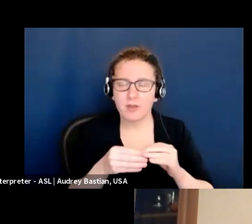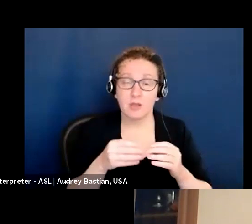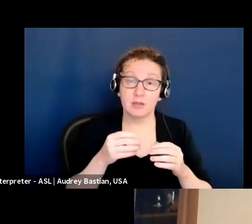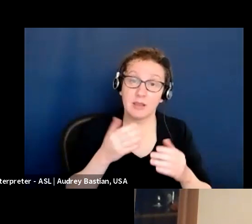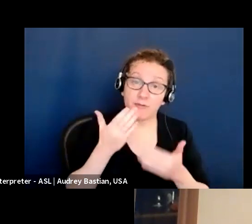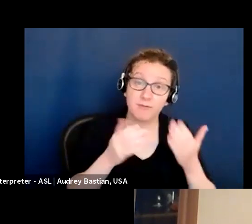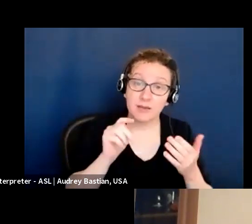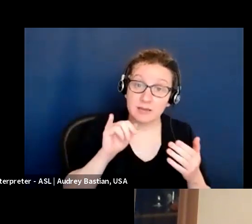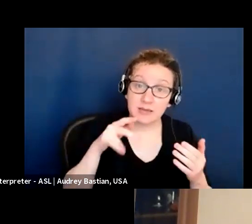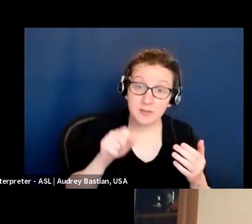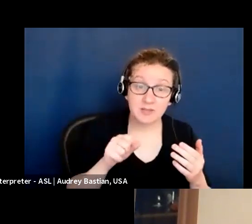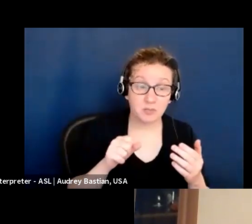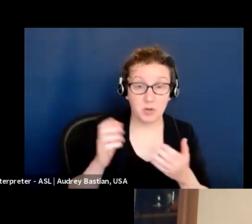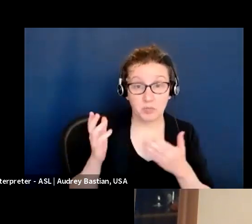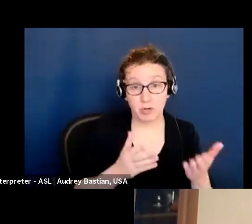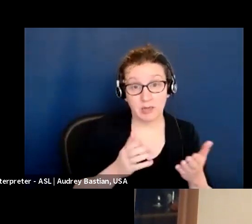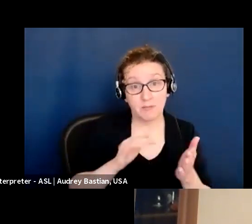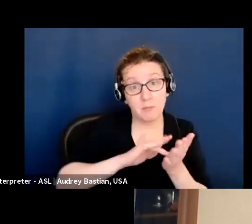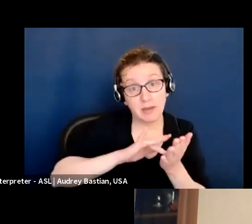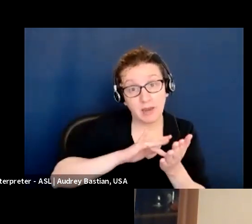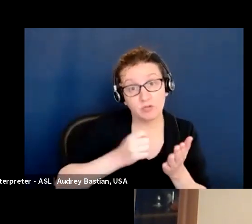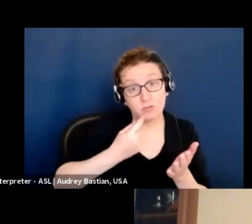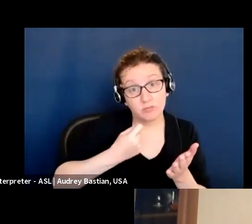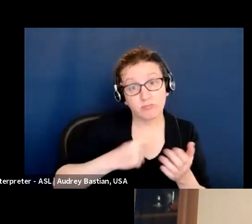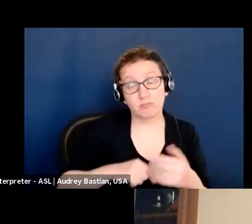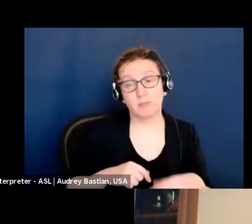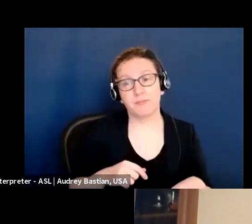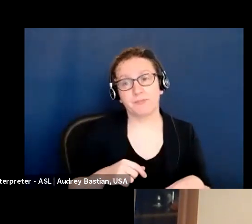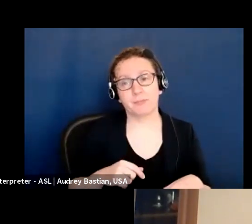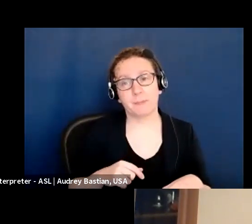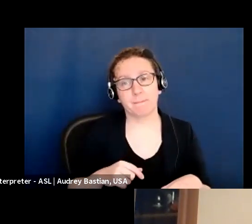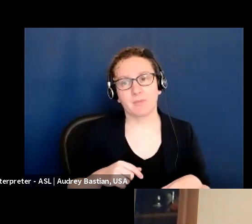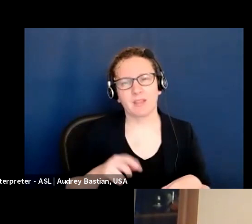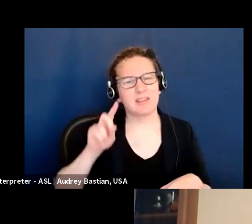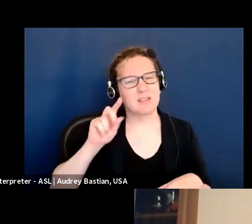when you're bringing medication, you know, disability just happened to be a topic